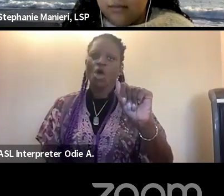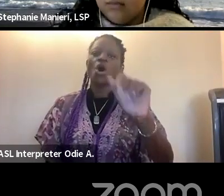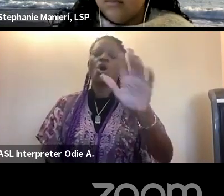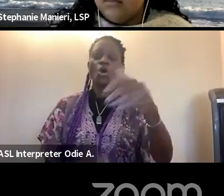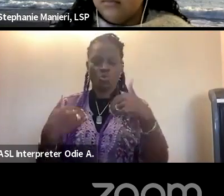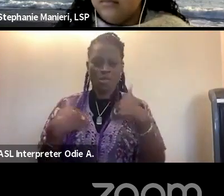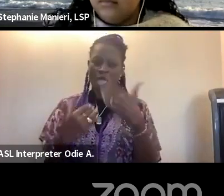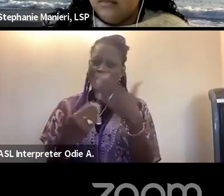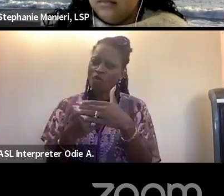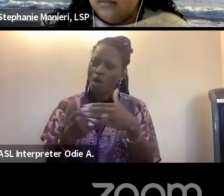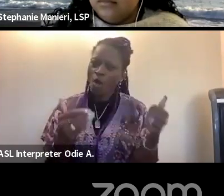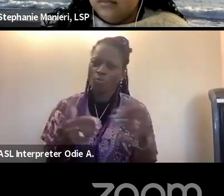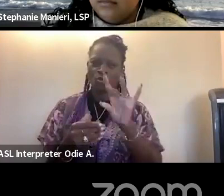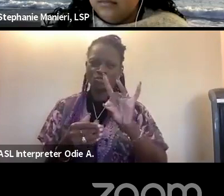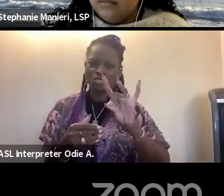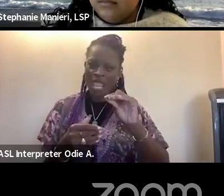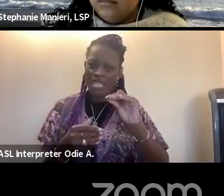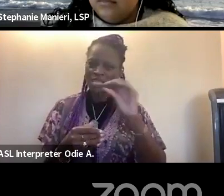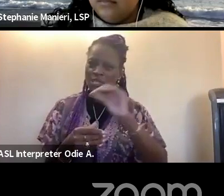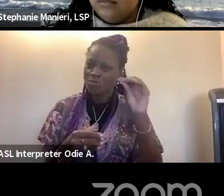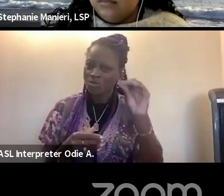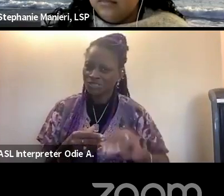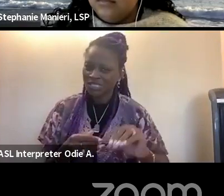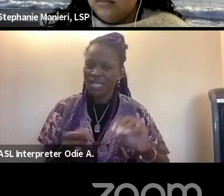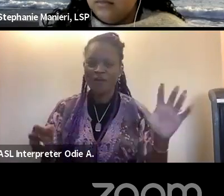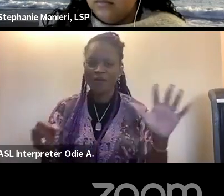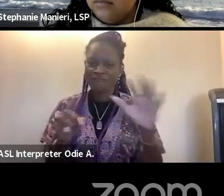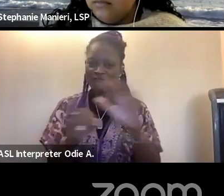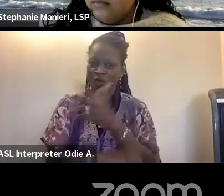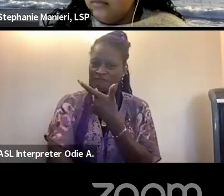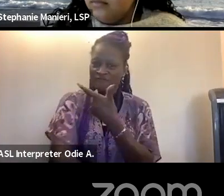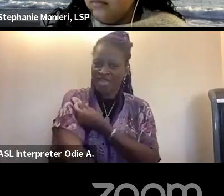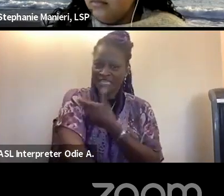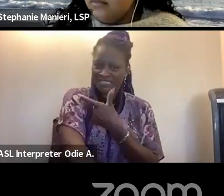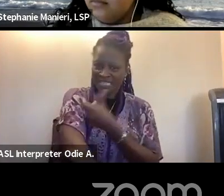eligible population being fully vaccinated, a key milestone in our effort